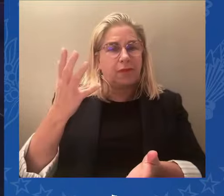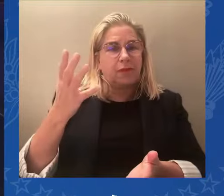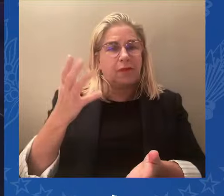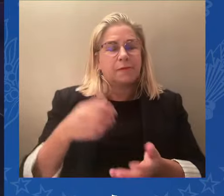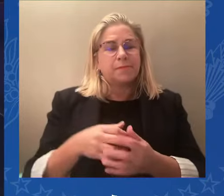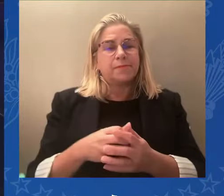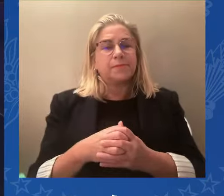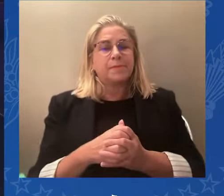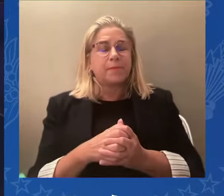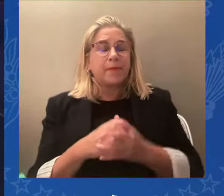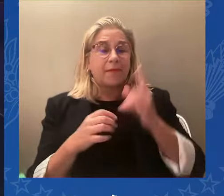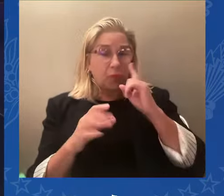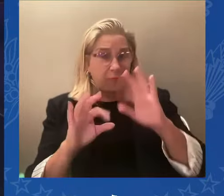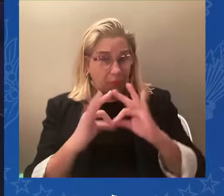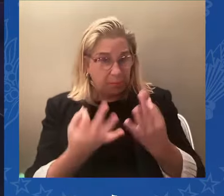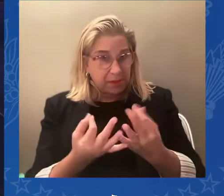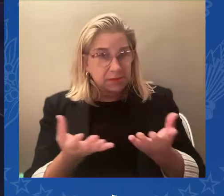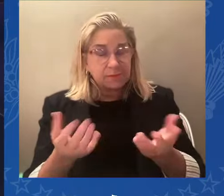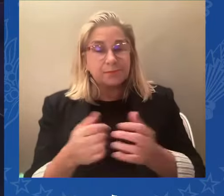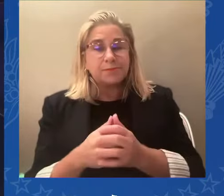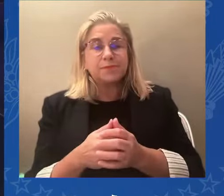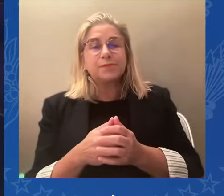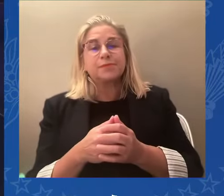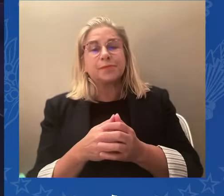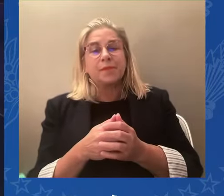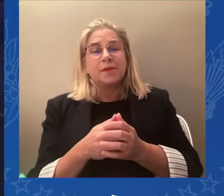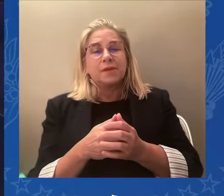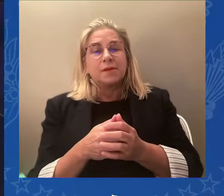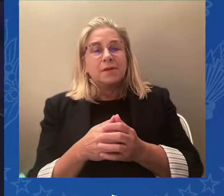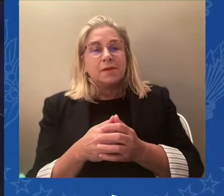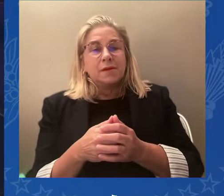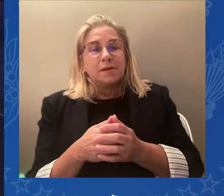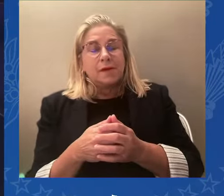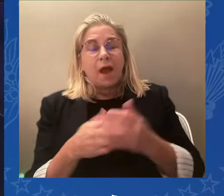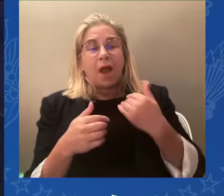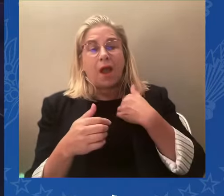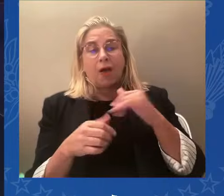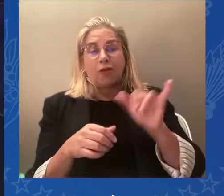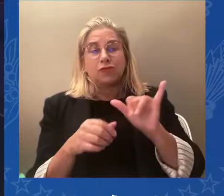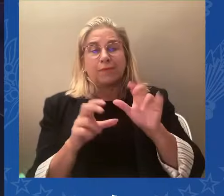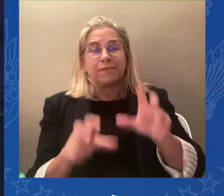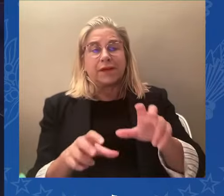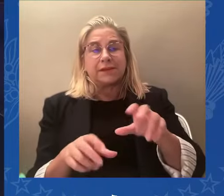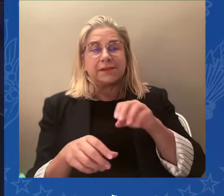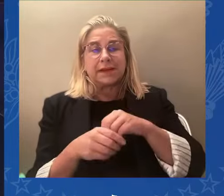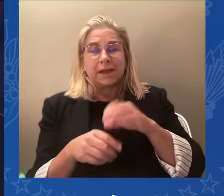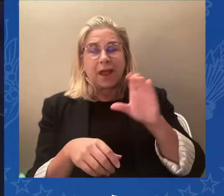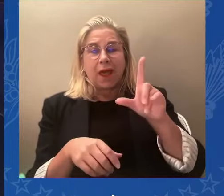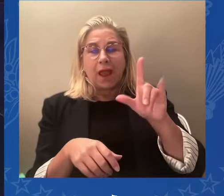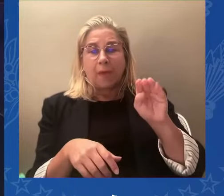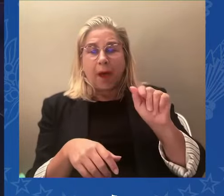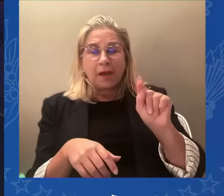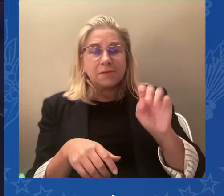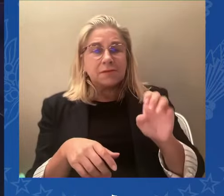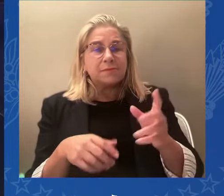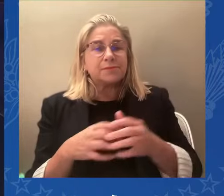We’ve relieved student debt for 5 million borrowers and a significant number of Black borrowers.